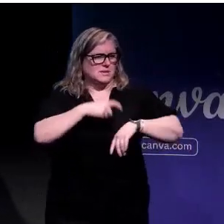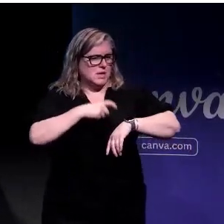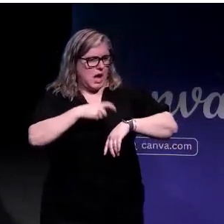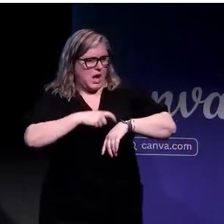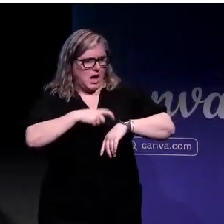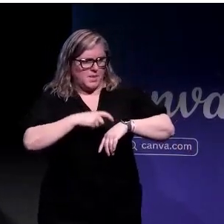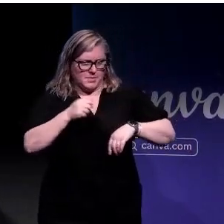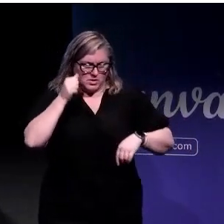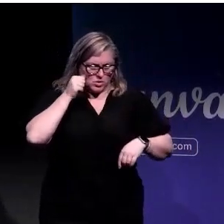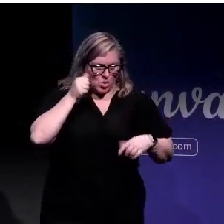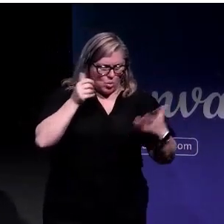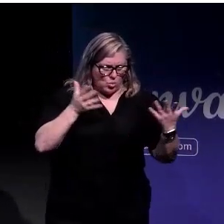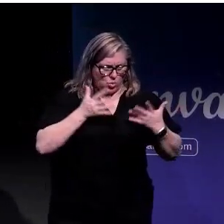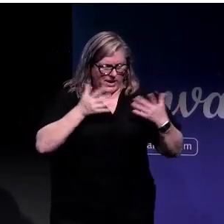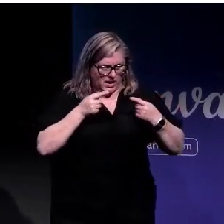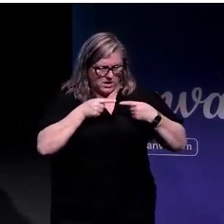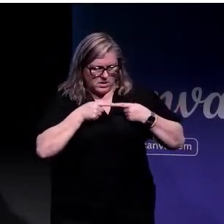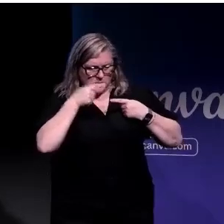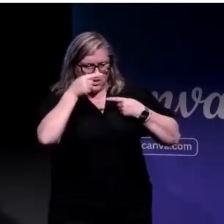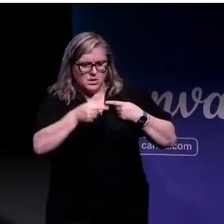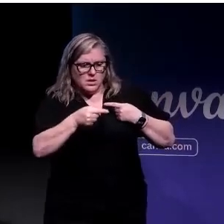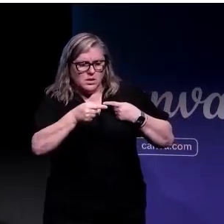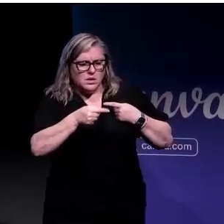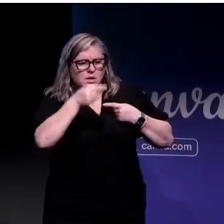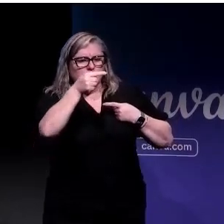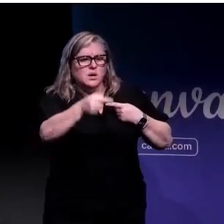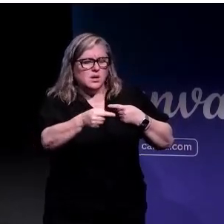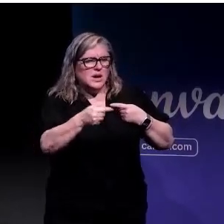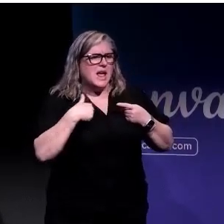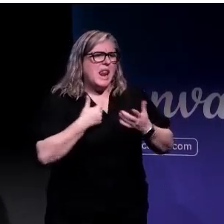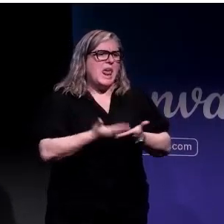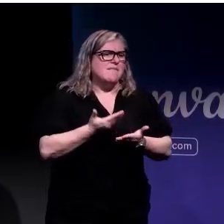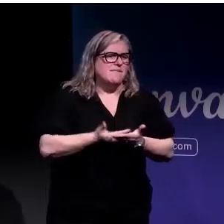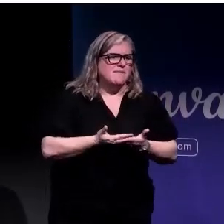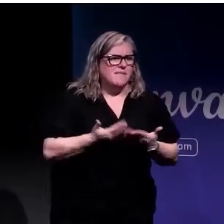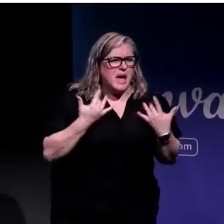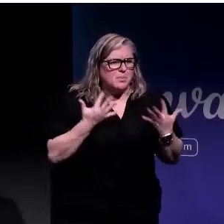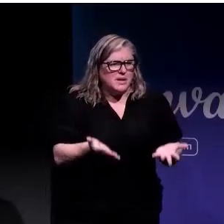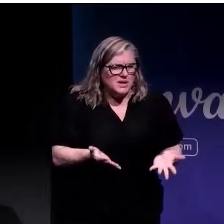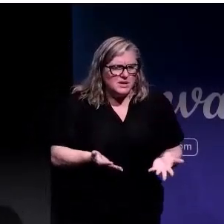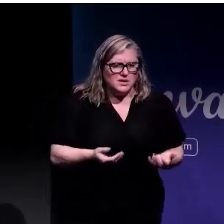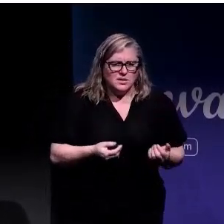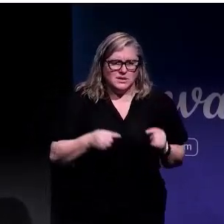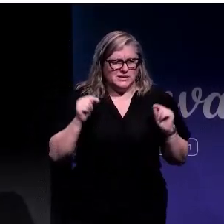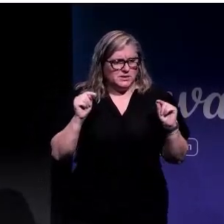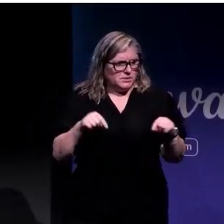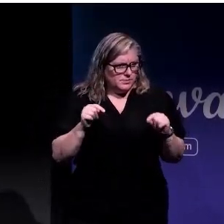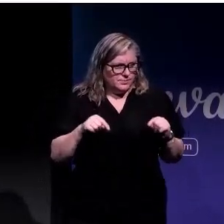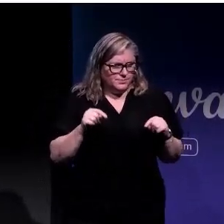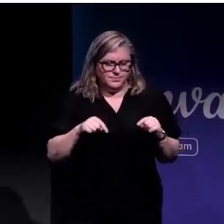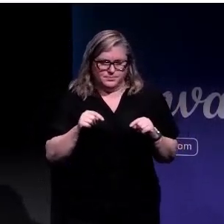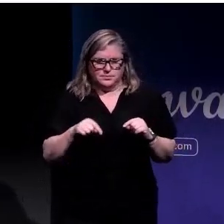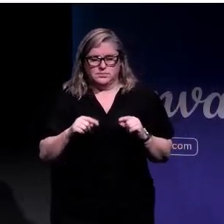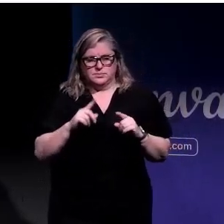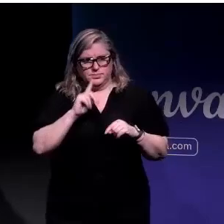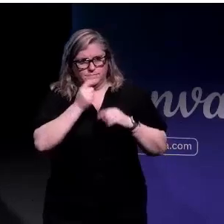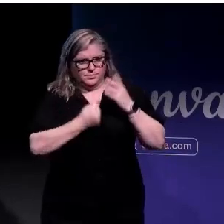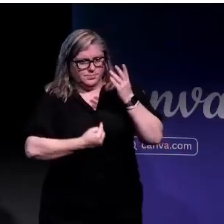We're letting them know where they are at in the journey, how much they have left to go. That sense of what's coming is also really going to help with